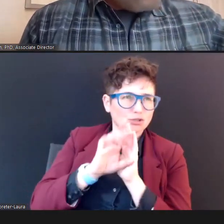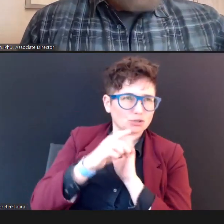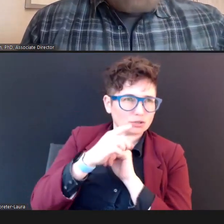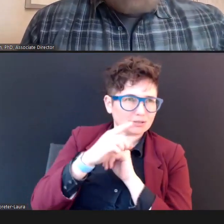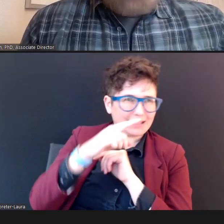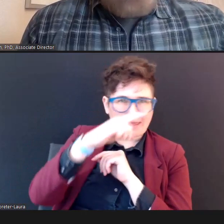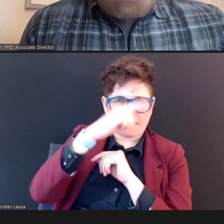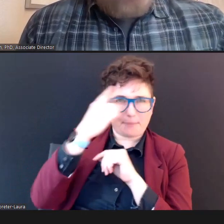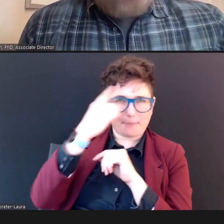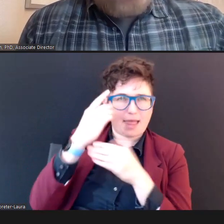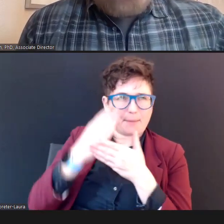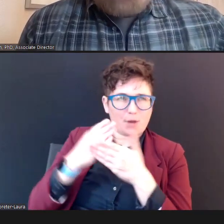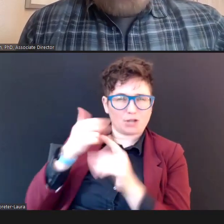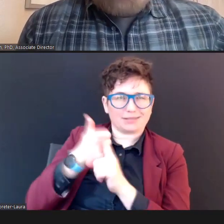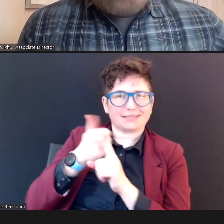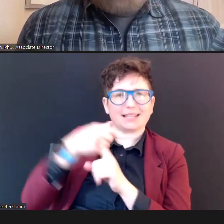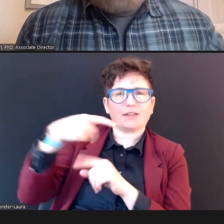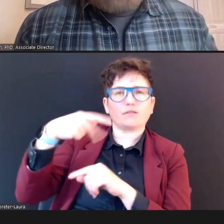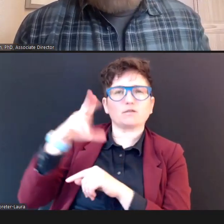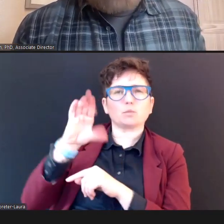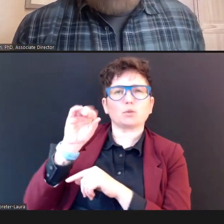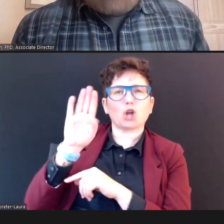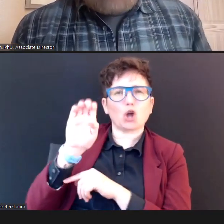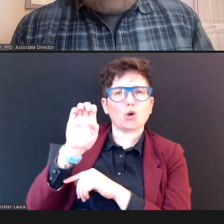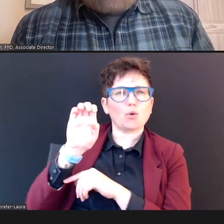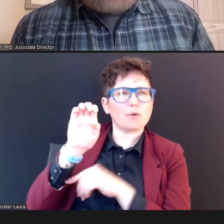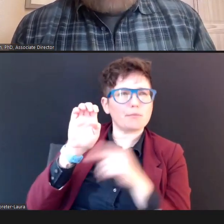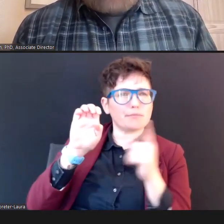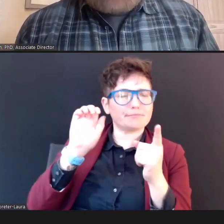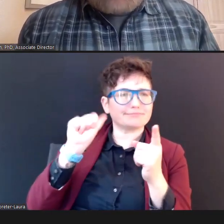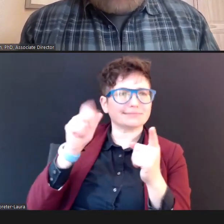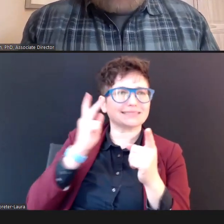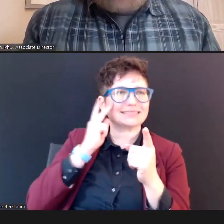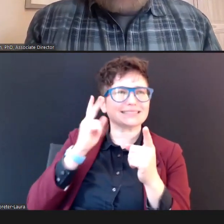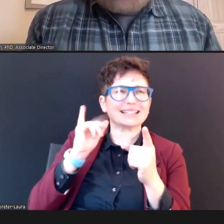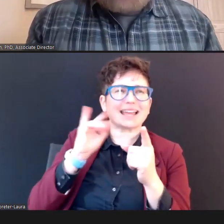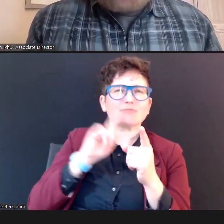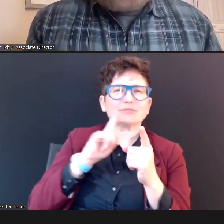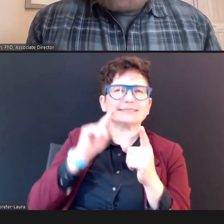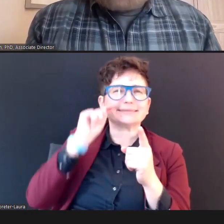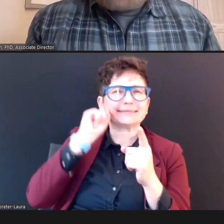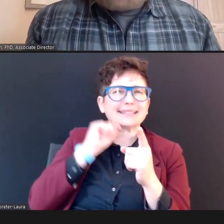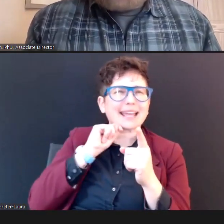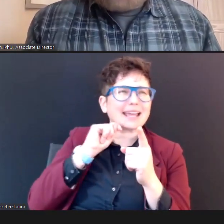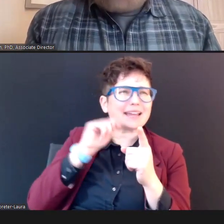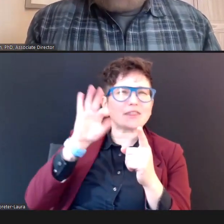part is the probe and you can see that